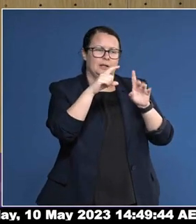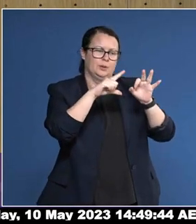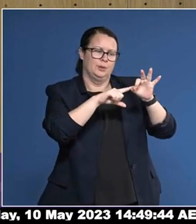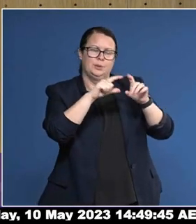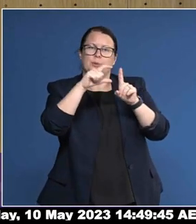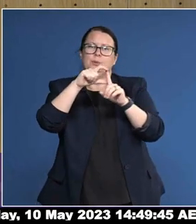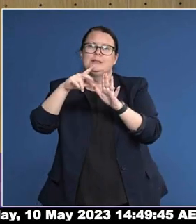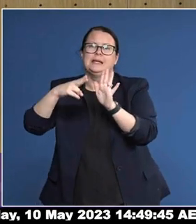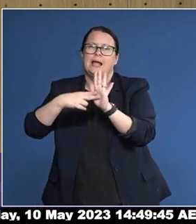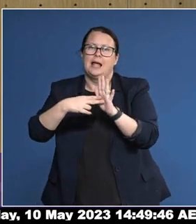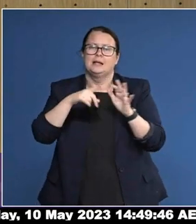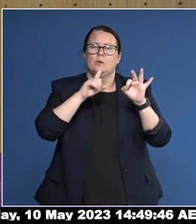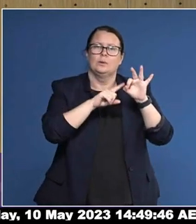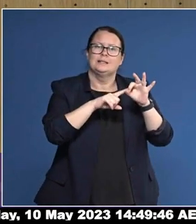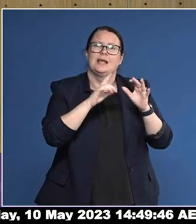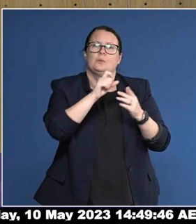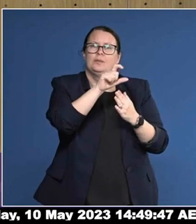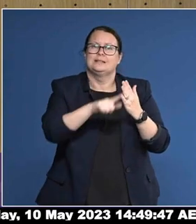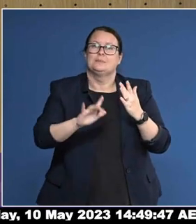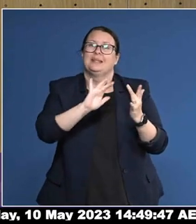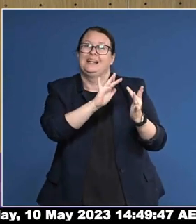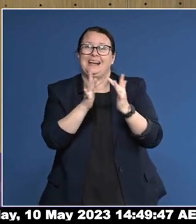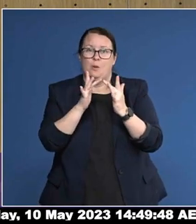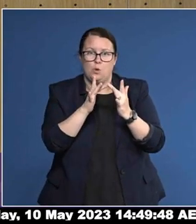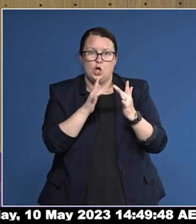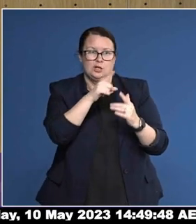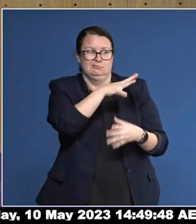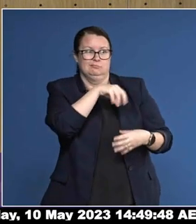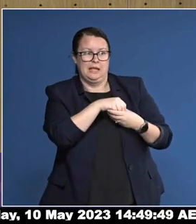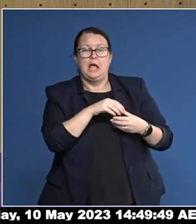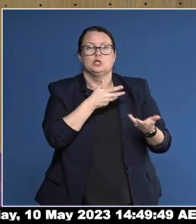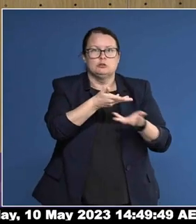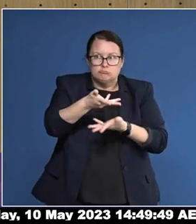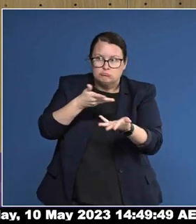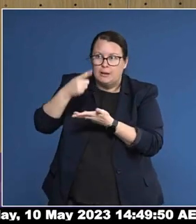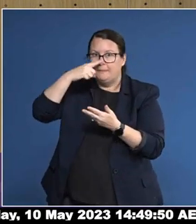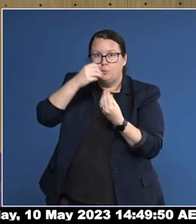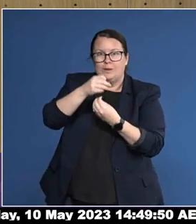Under the - under the current legislative regime, in Queensland, the Disability